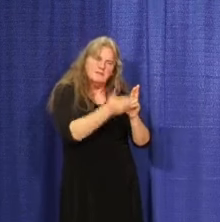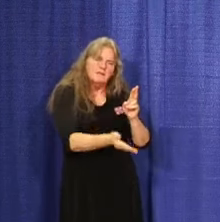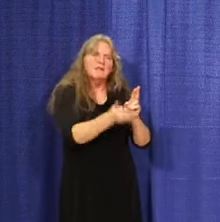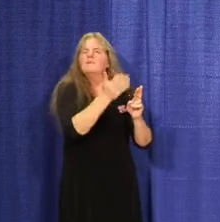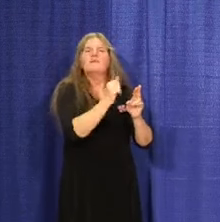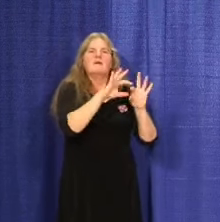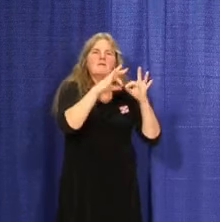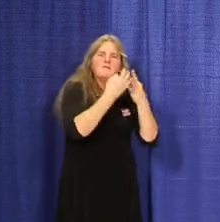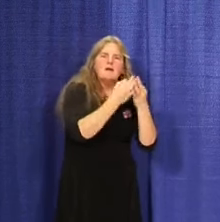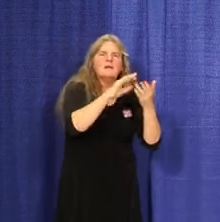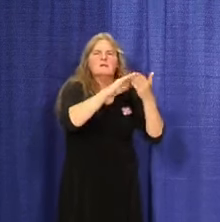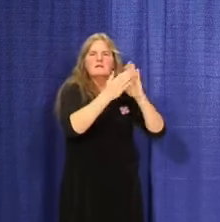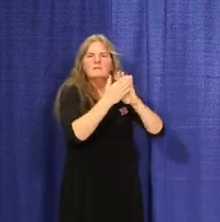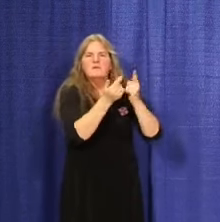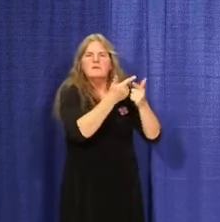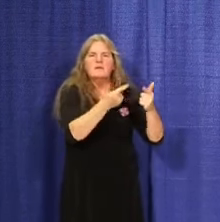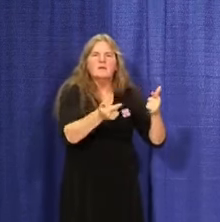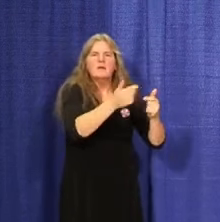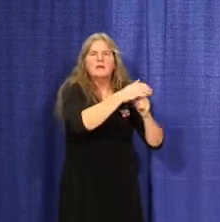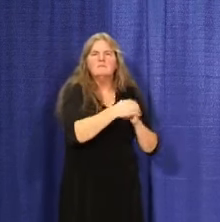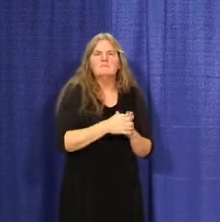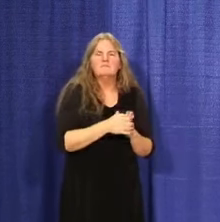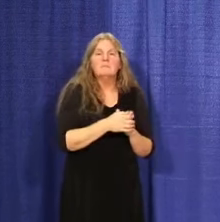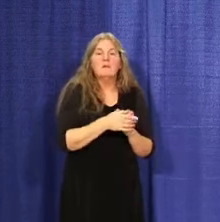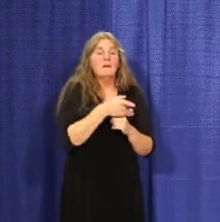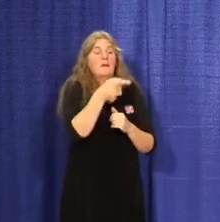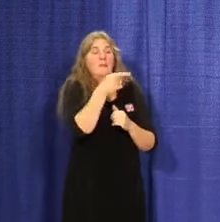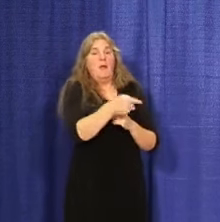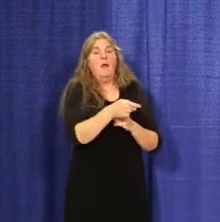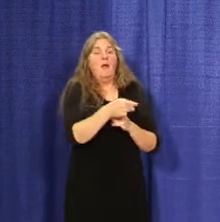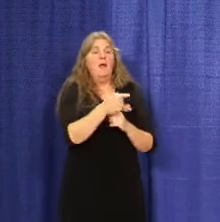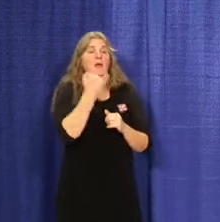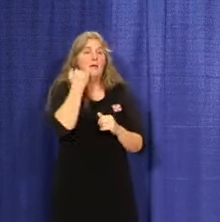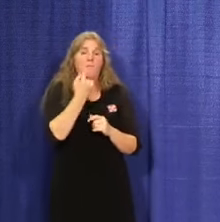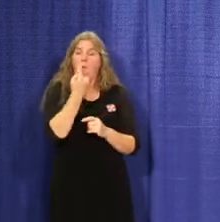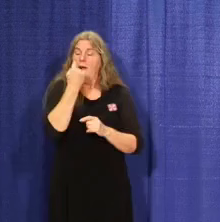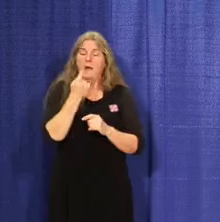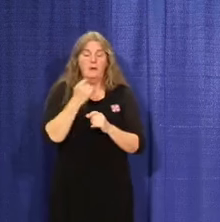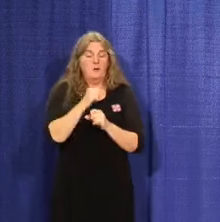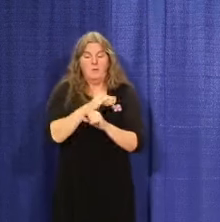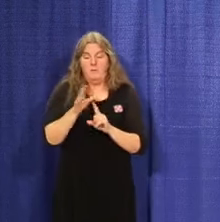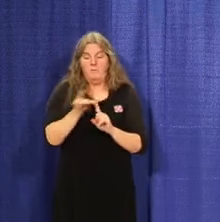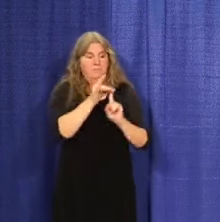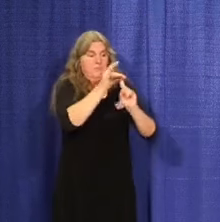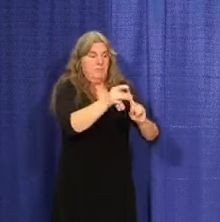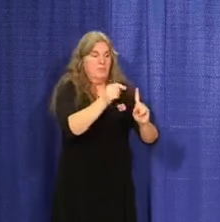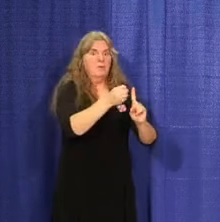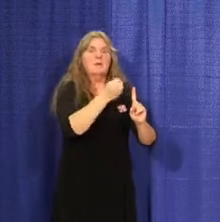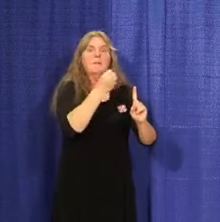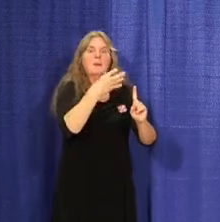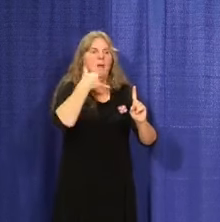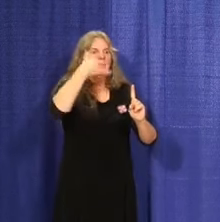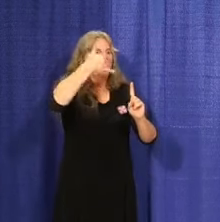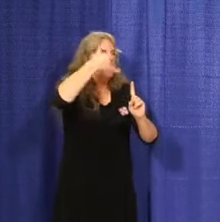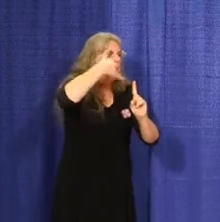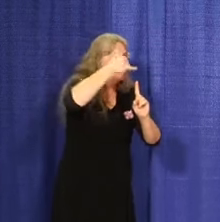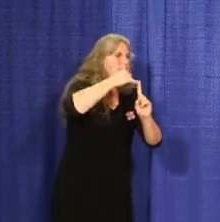One case investigation generates many, many phone conversations. Whether as part of the contact tracing or as part of do